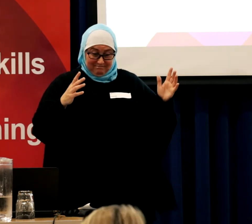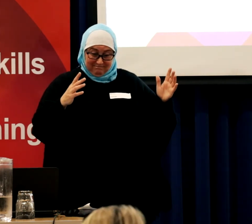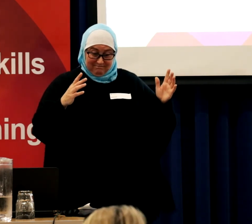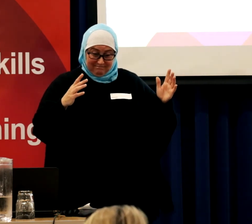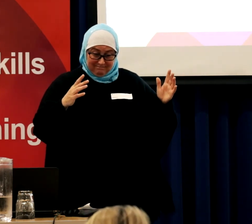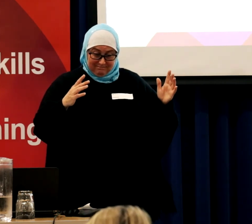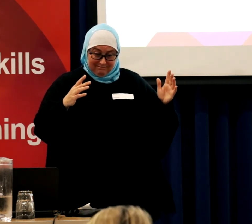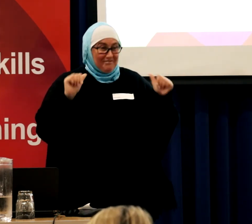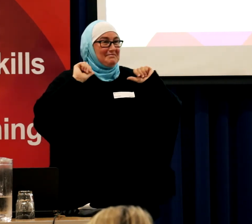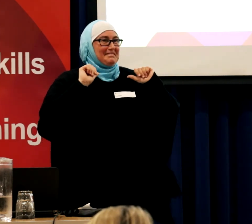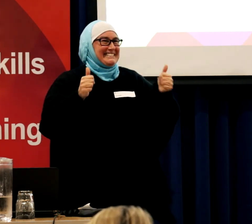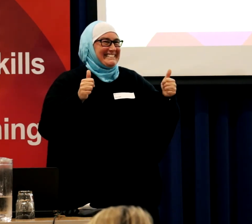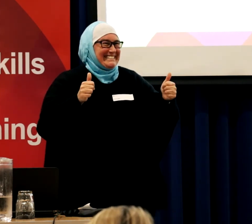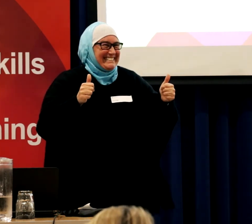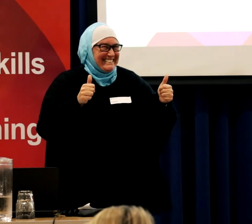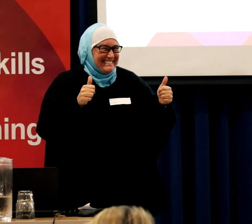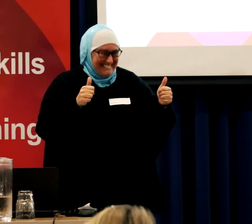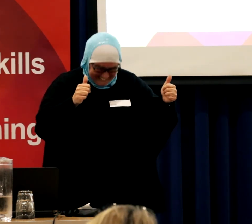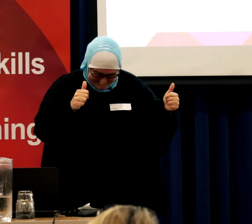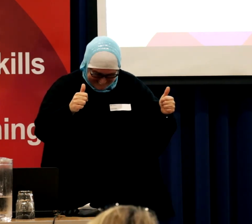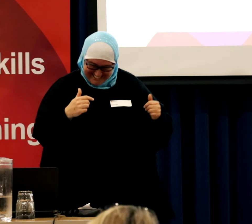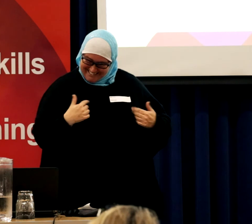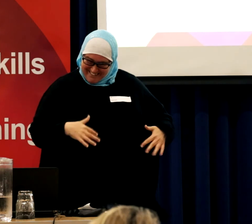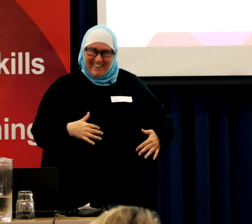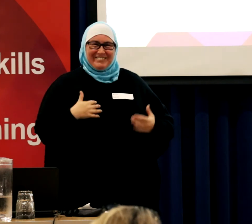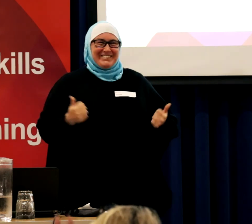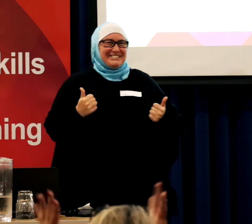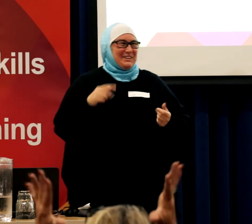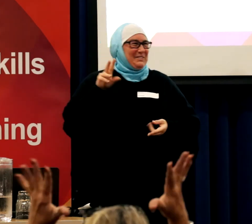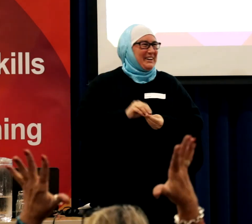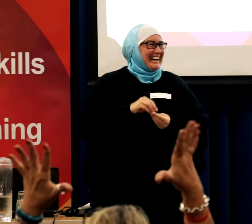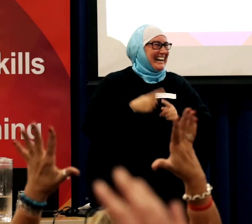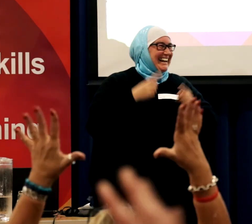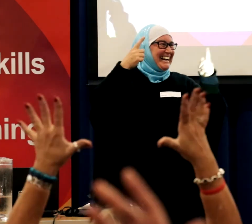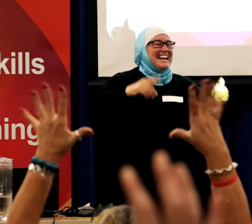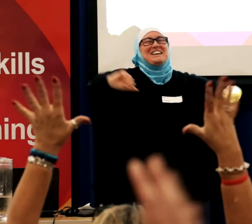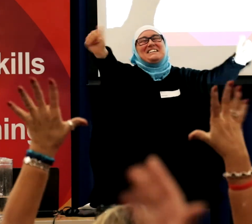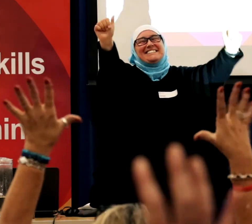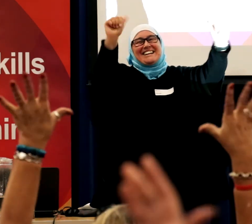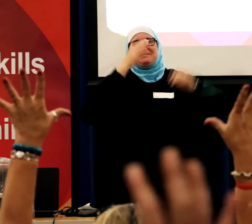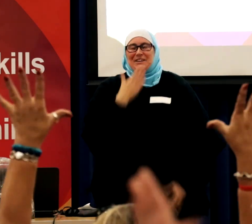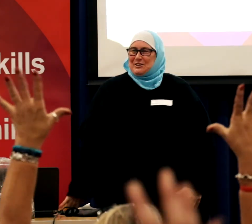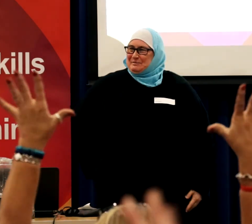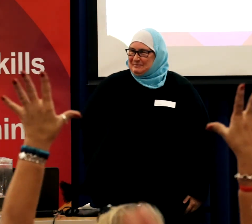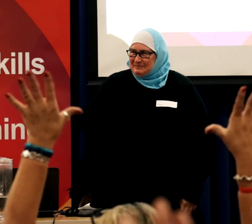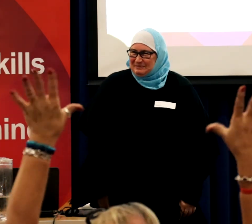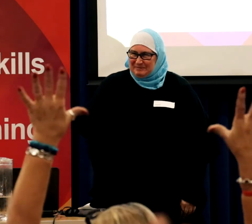And that’s it. Wow. That’s it. That went very fast. Thank you very much.